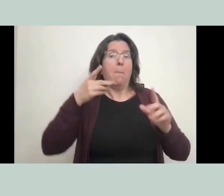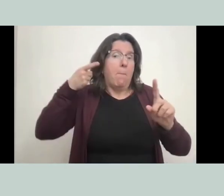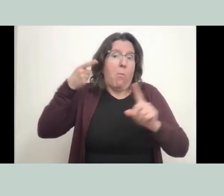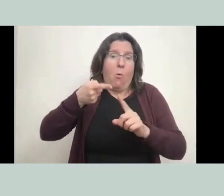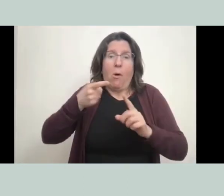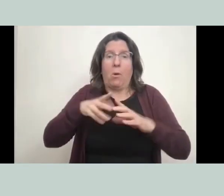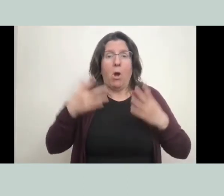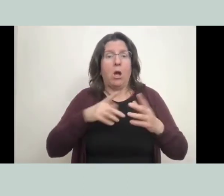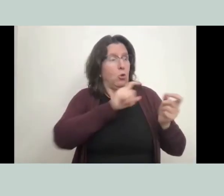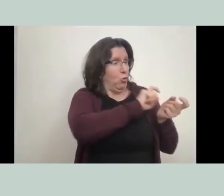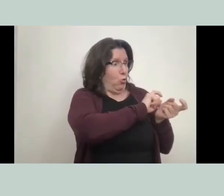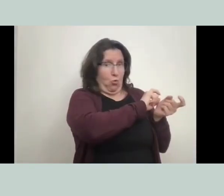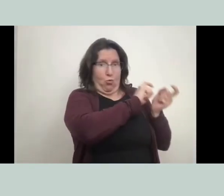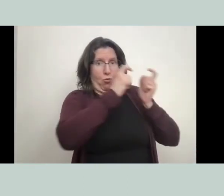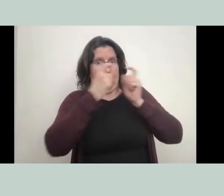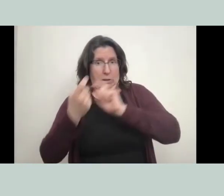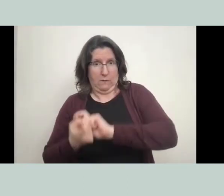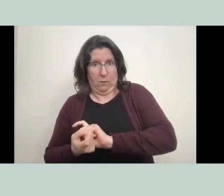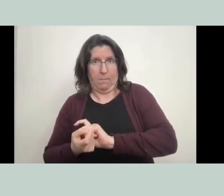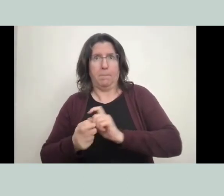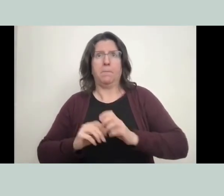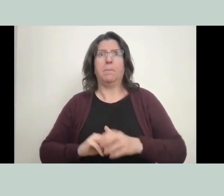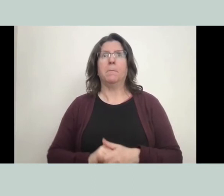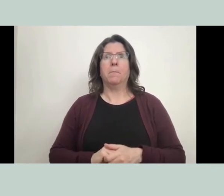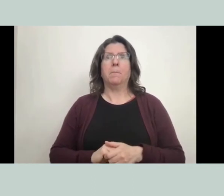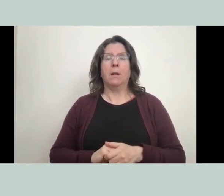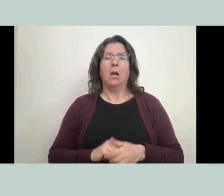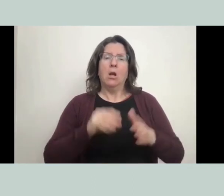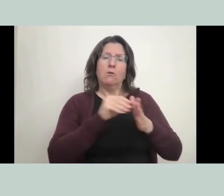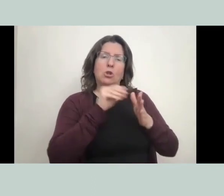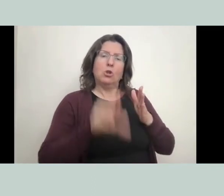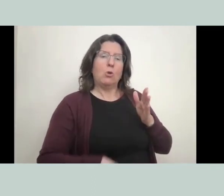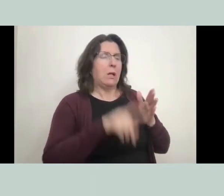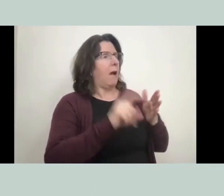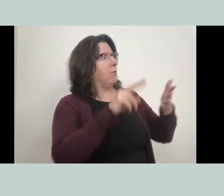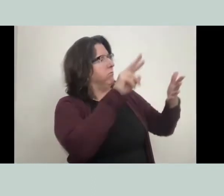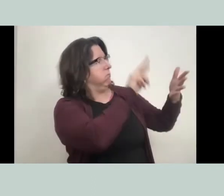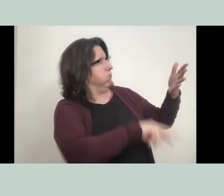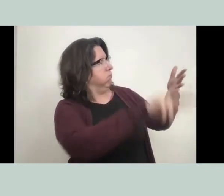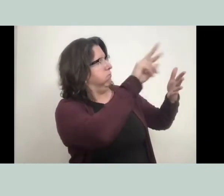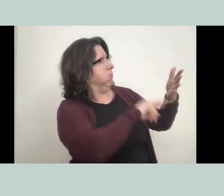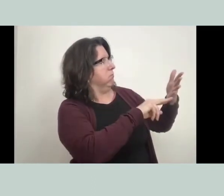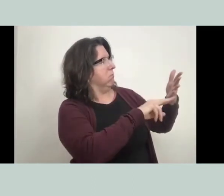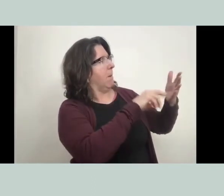The point is, the students transform one text to another.